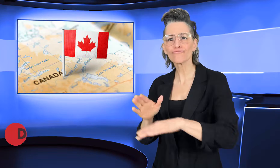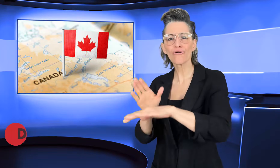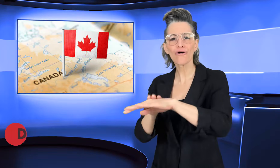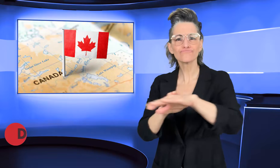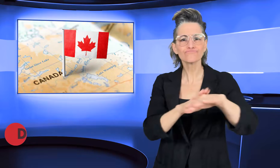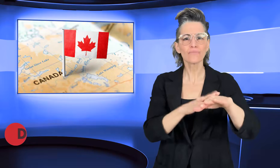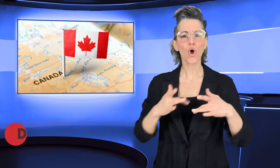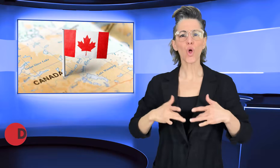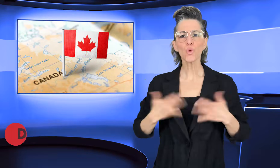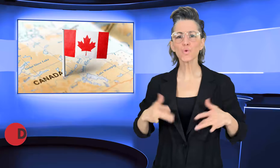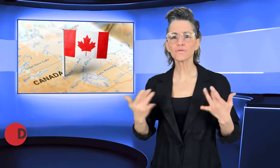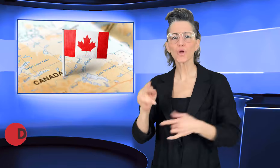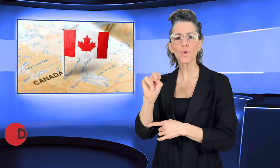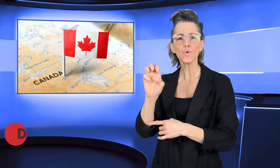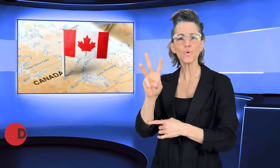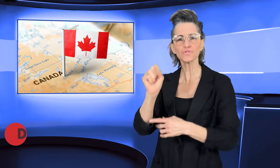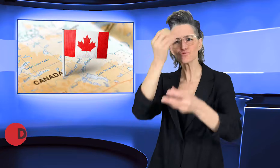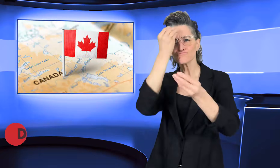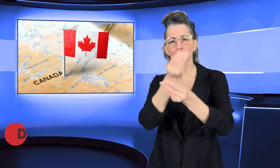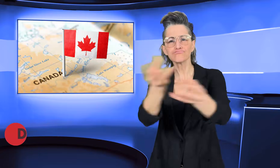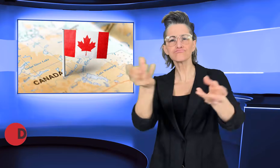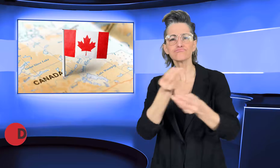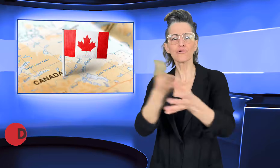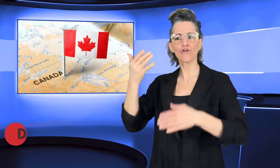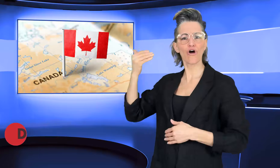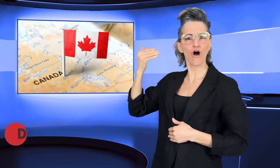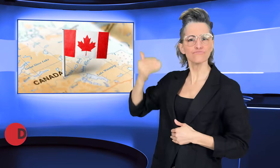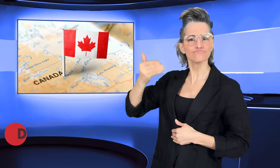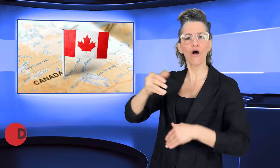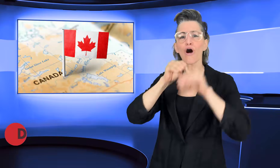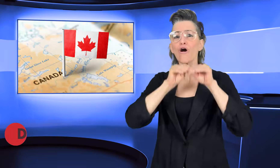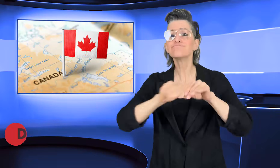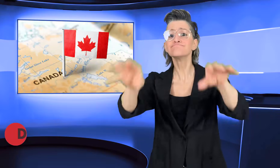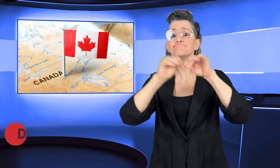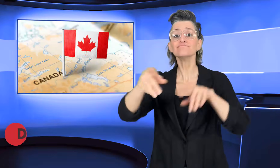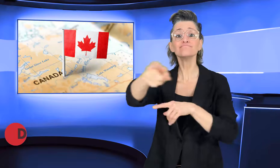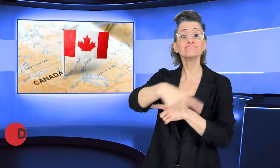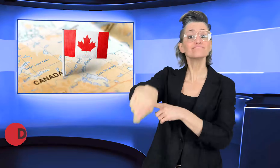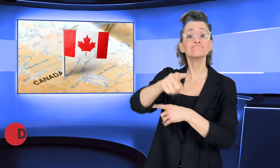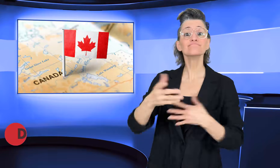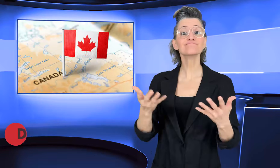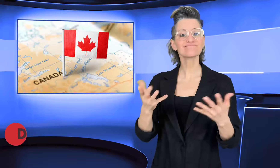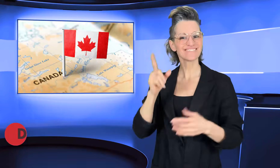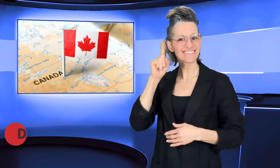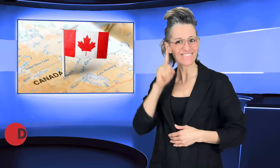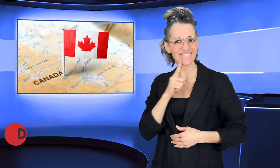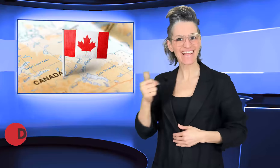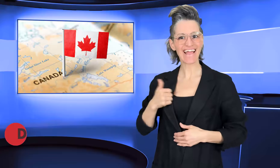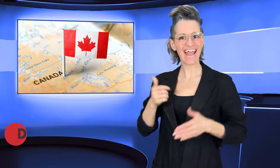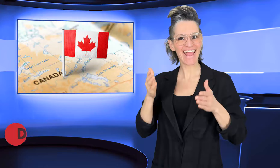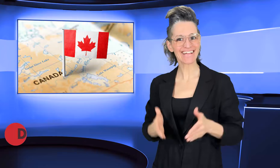Bringing alerts & news reports at intervals for all Deaf Canadians.